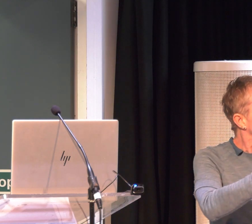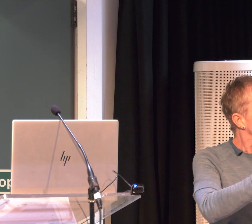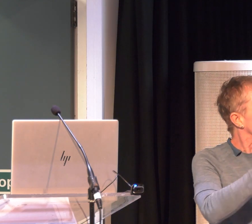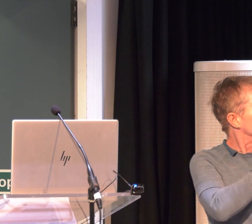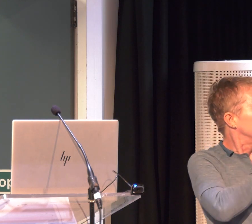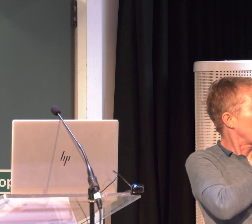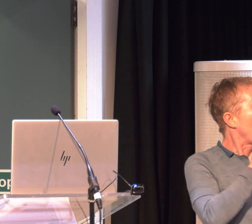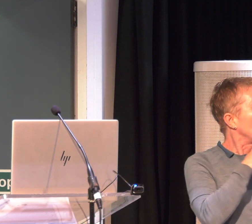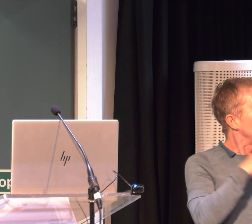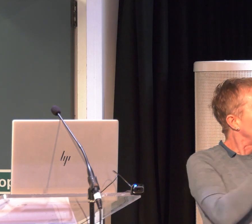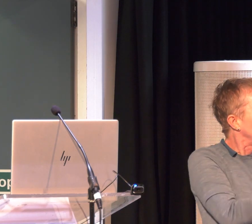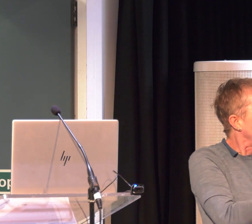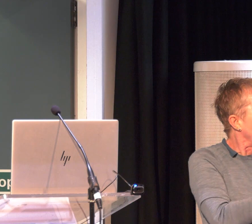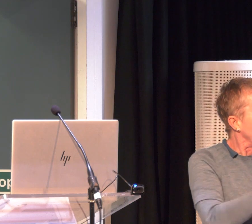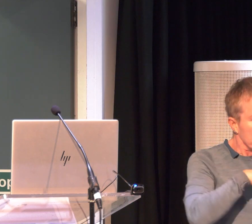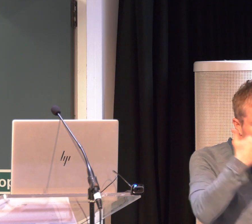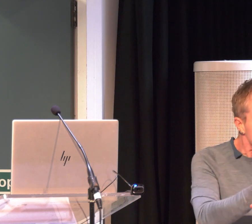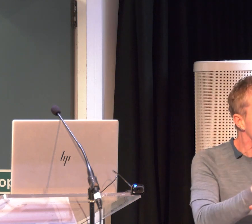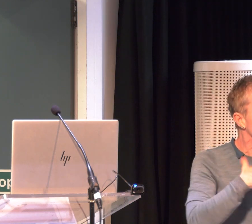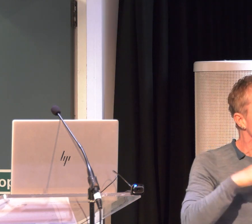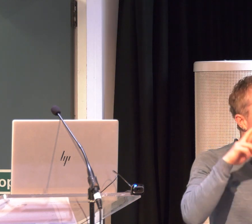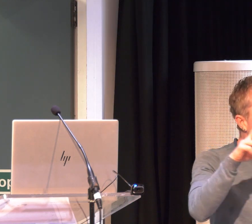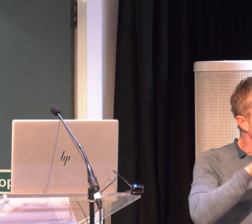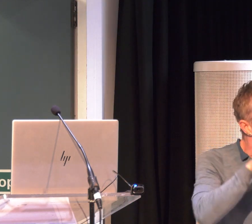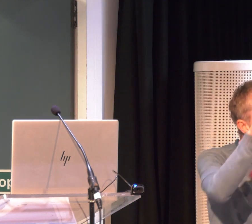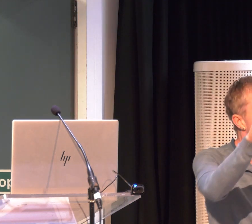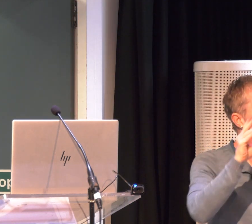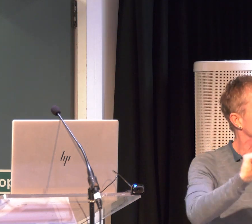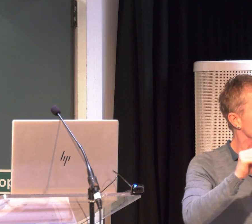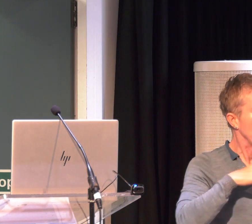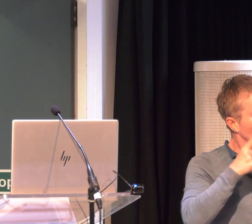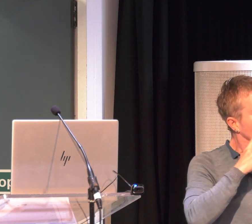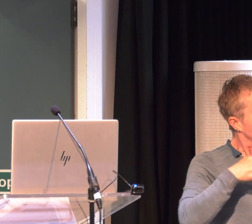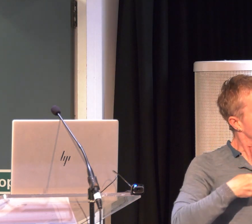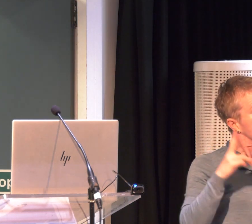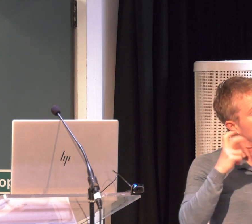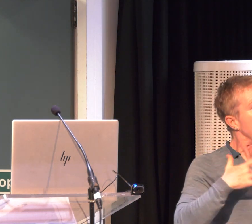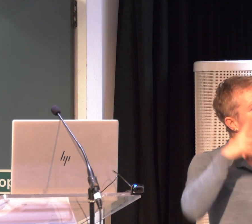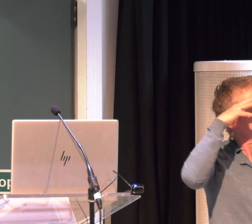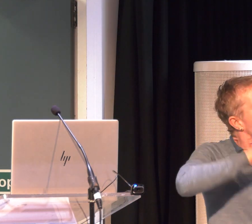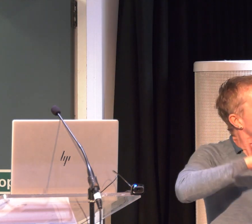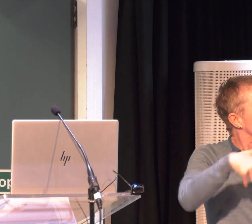So we are one of the two universities in the world, which is a living memorial. So I'm very proud of the fact that we use education